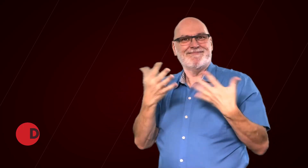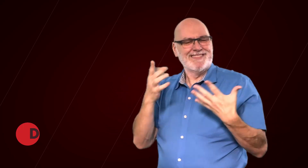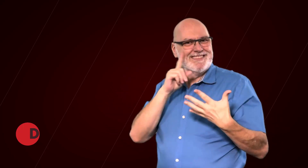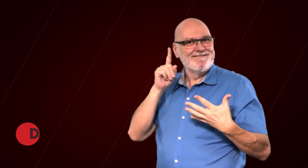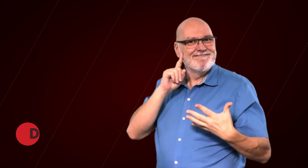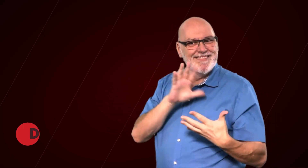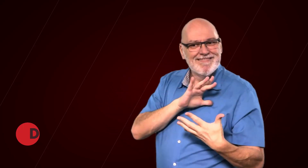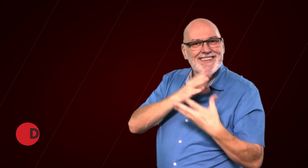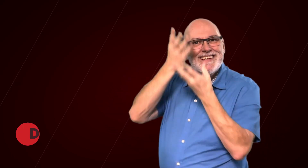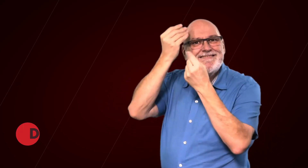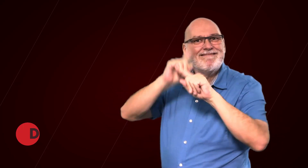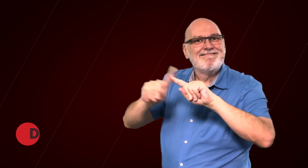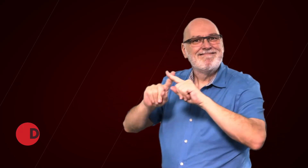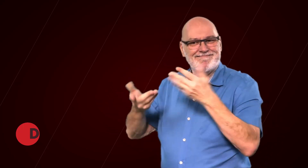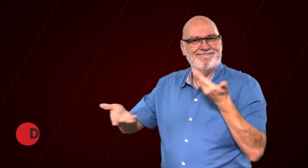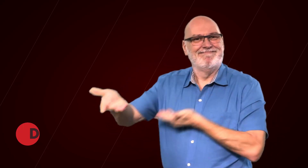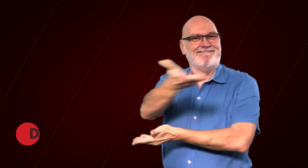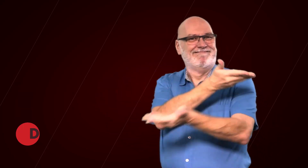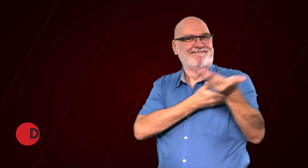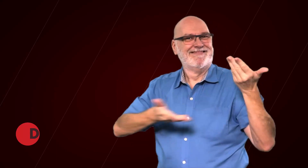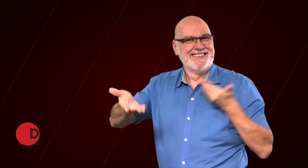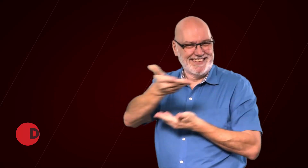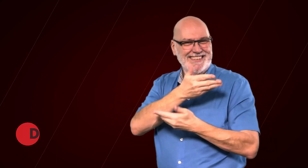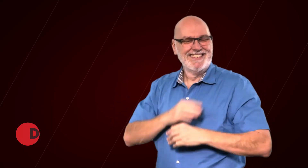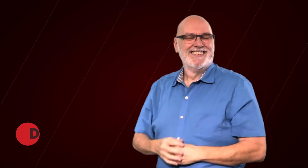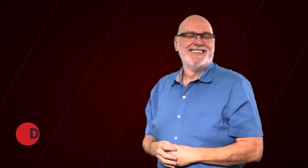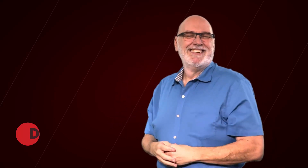common Deaf Interests!